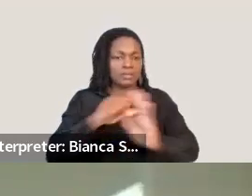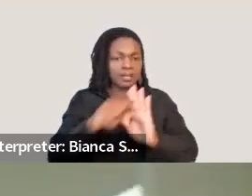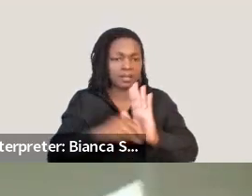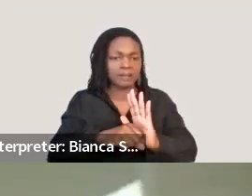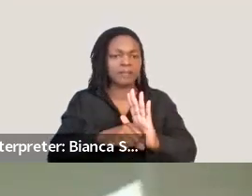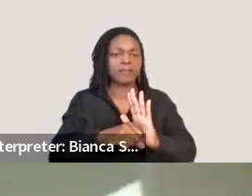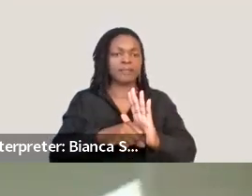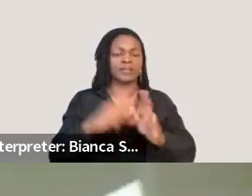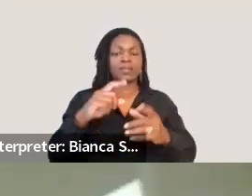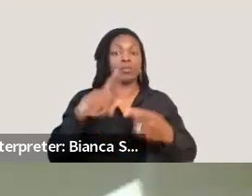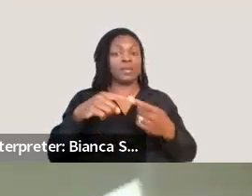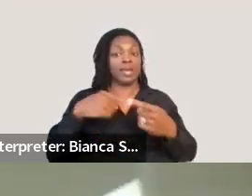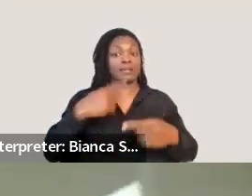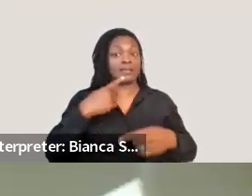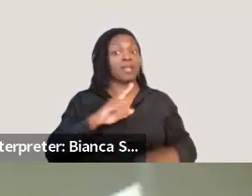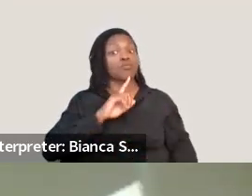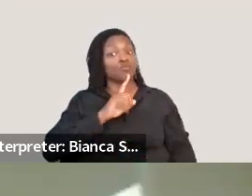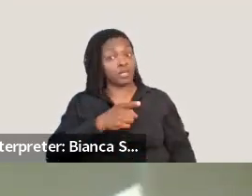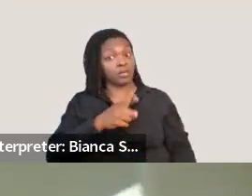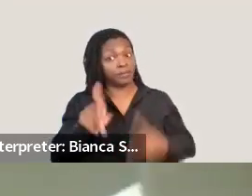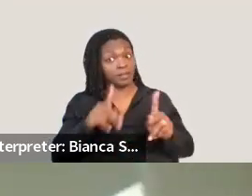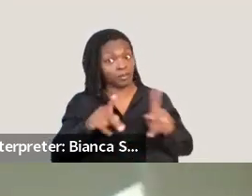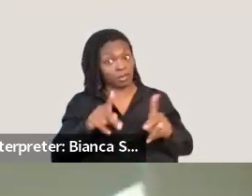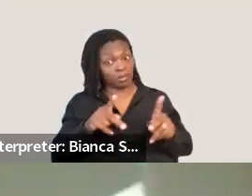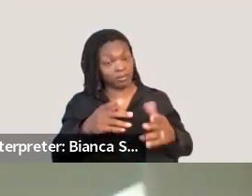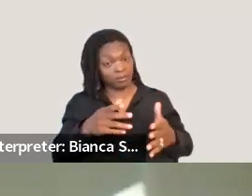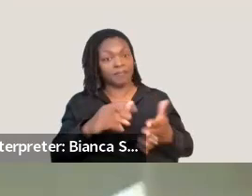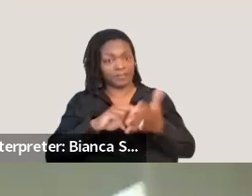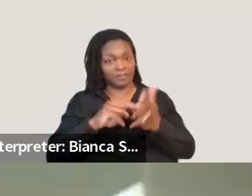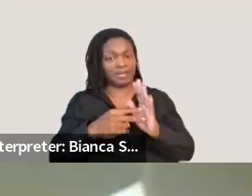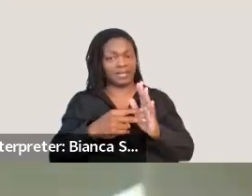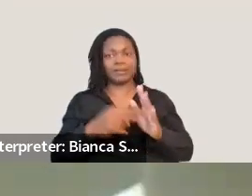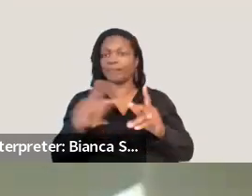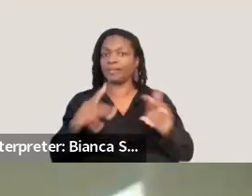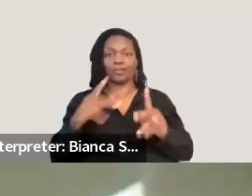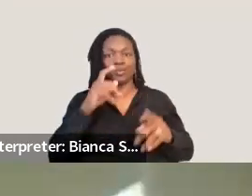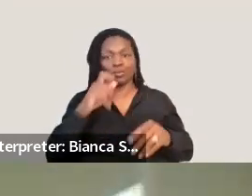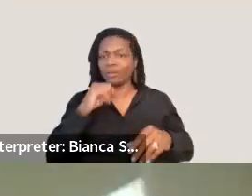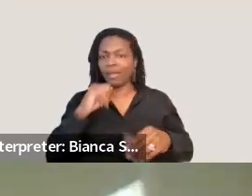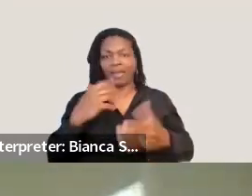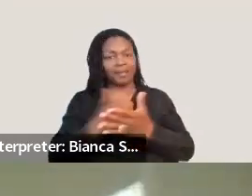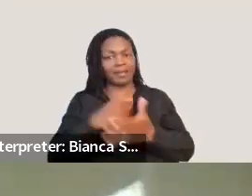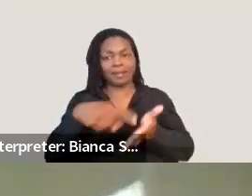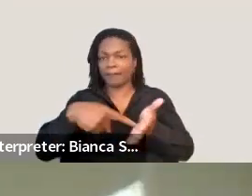And when I say real people, I'm saying These are individuals that are not being paid.